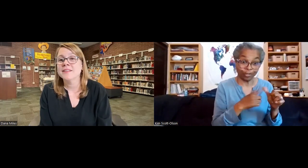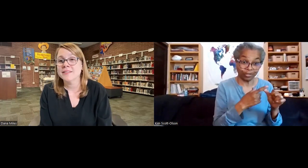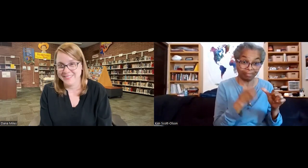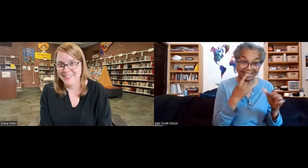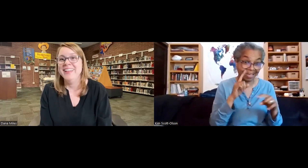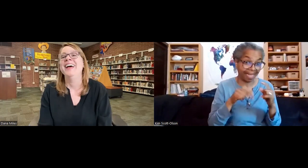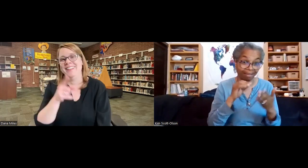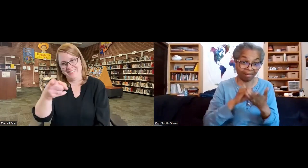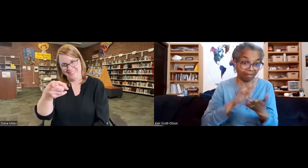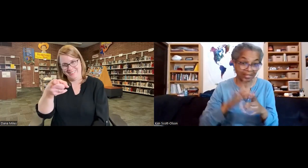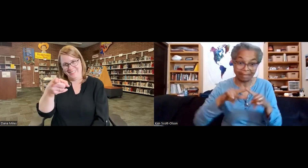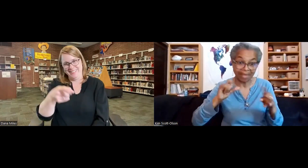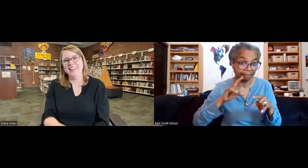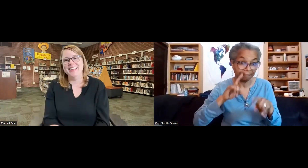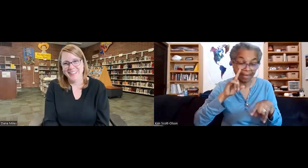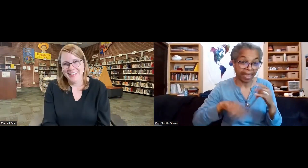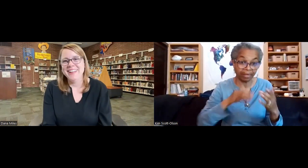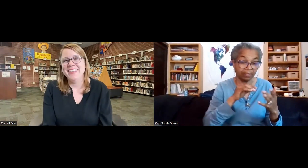You want them to read it first,